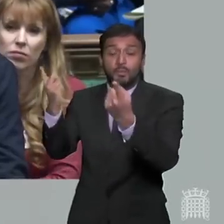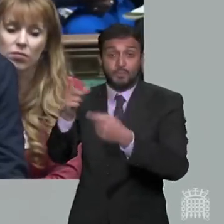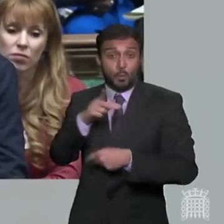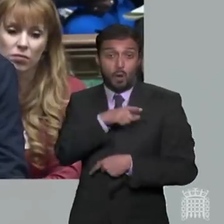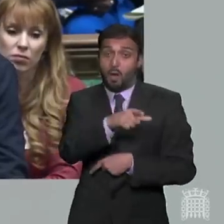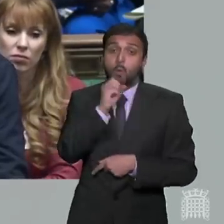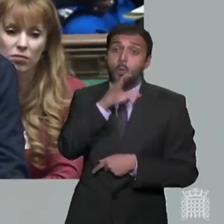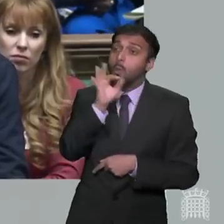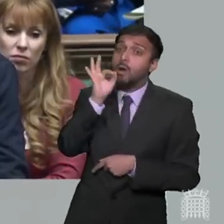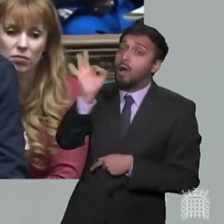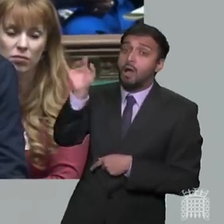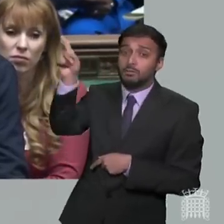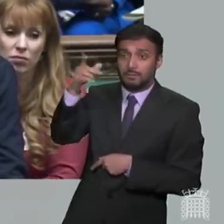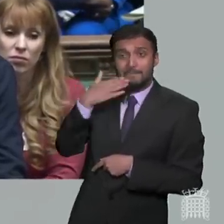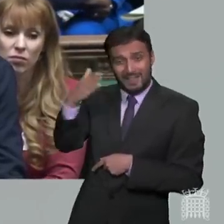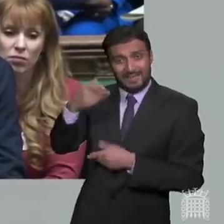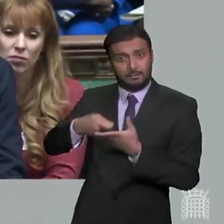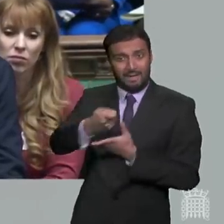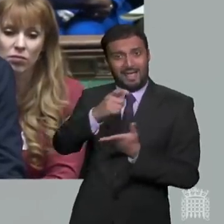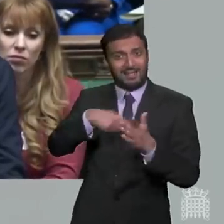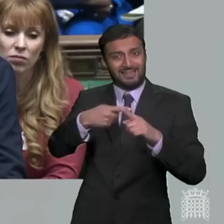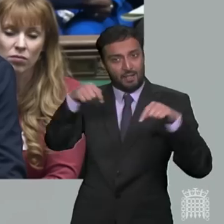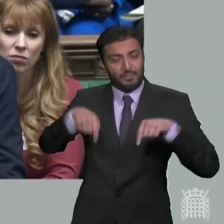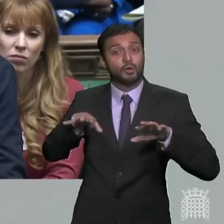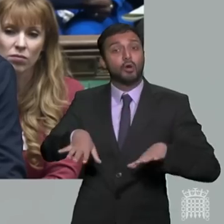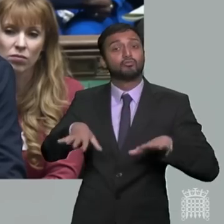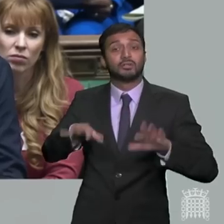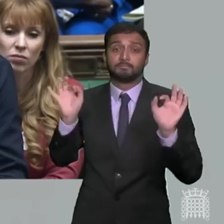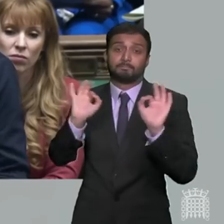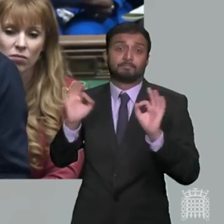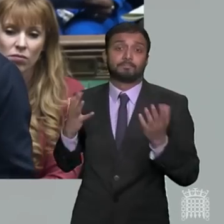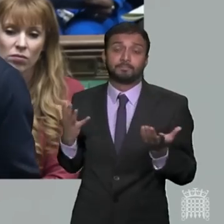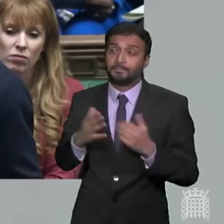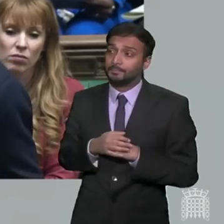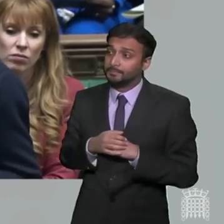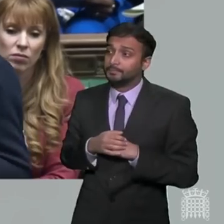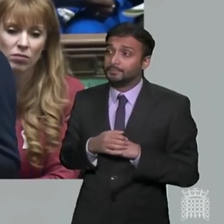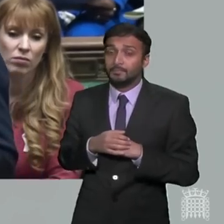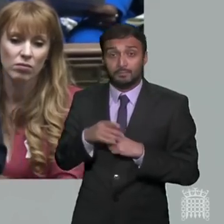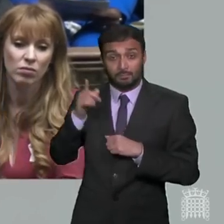here. How many extra doctors could Britain afford with that money?